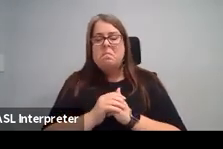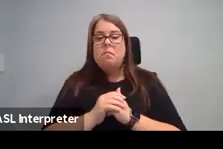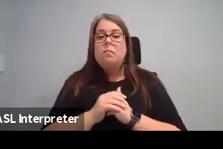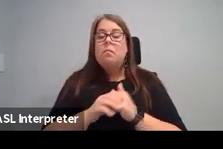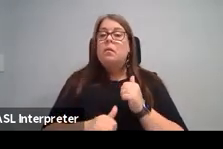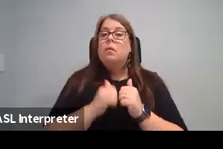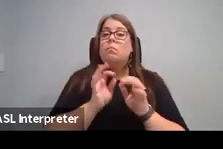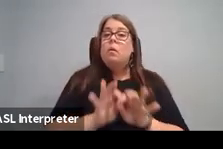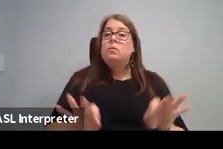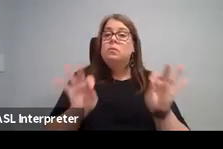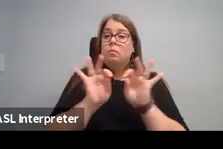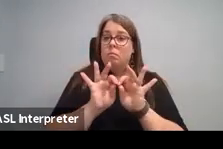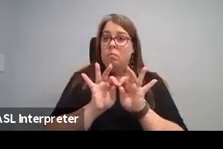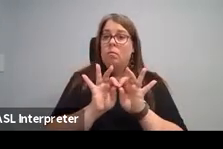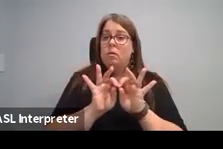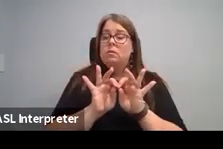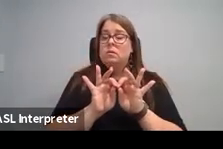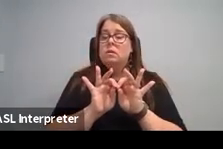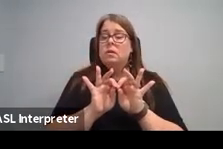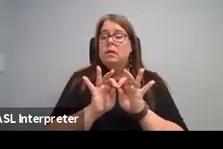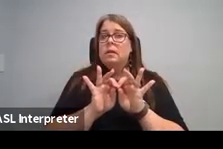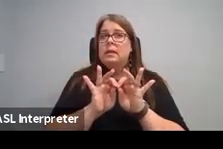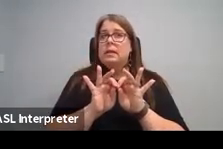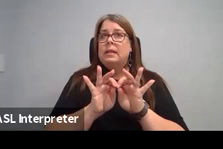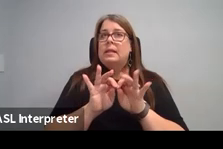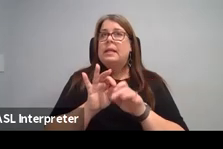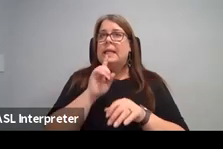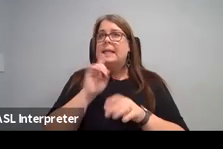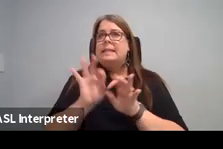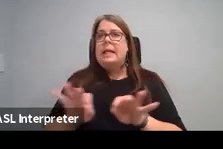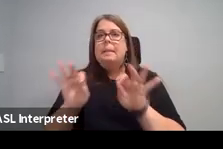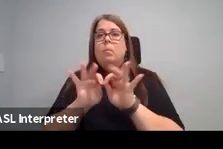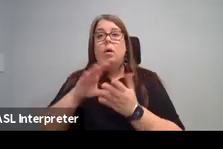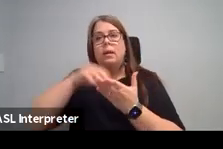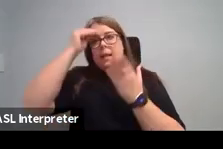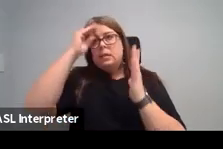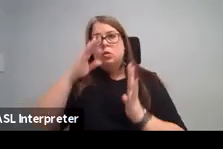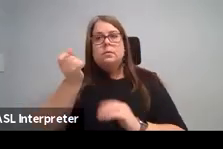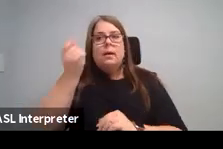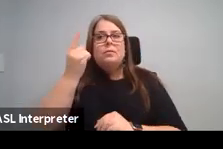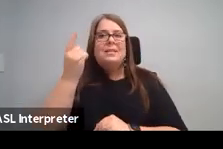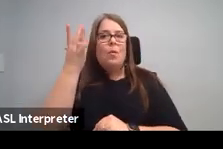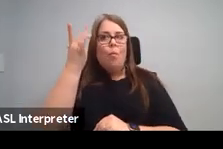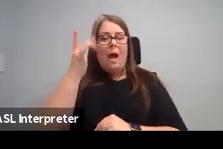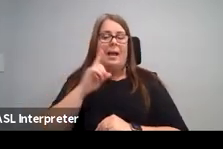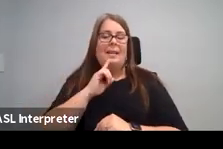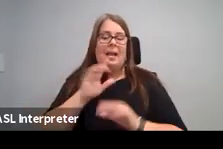Allison Frenzel : It's essential that students know why they're doing each and every assignment and task. So putting that up front.